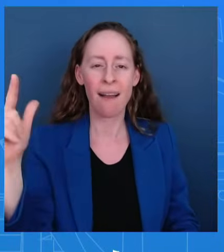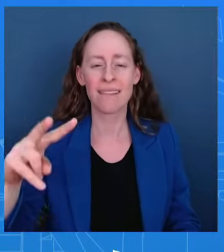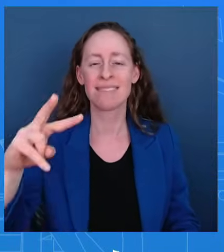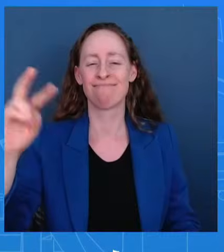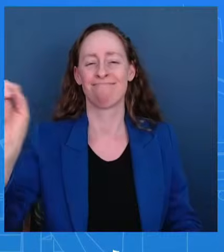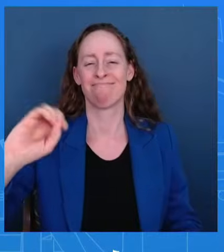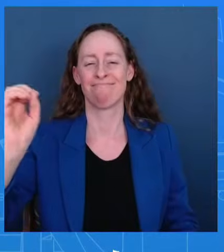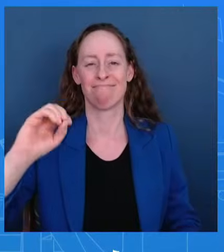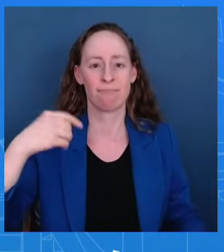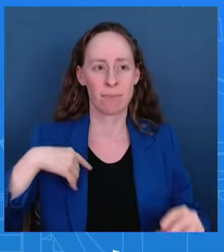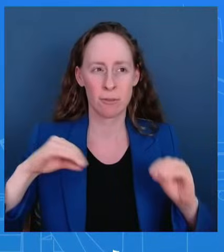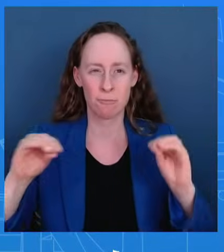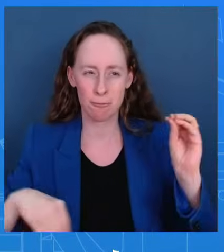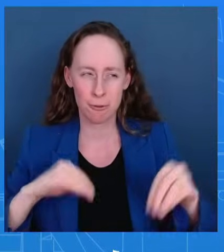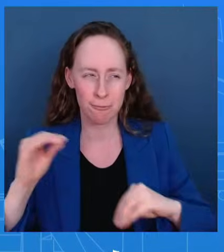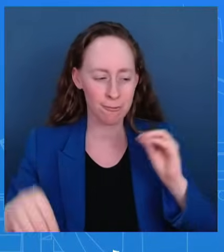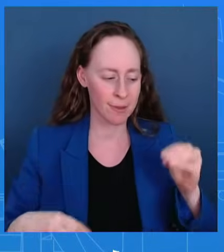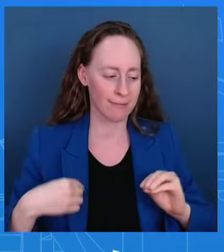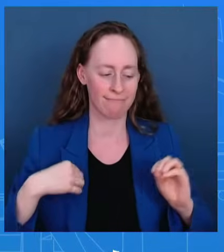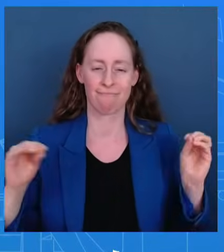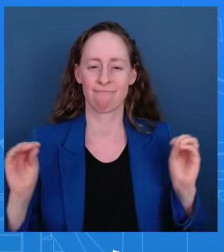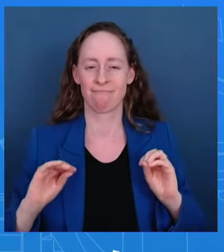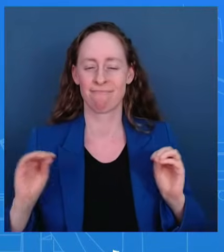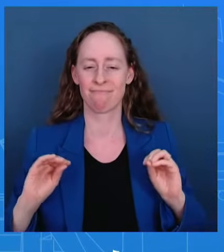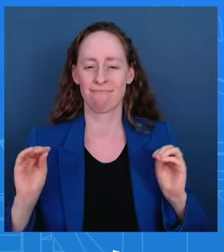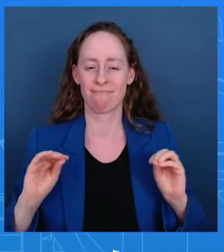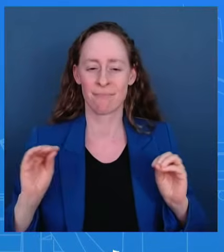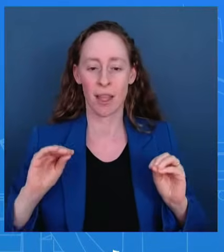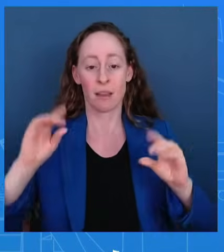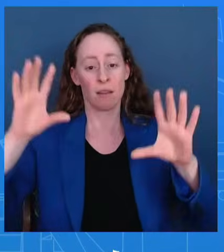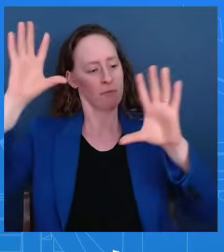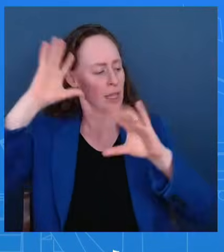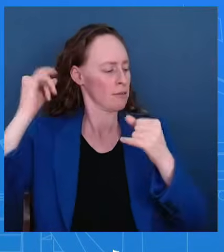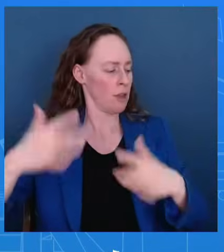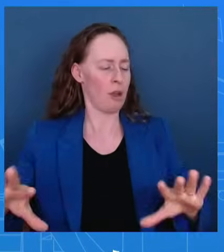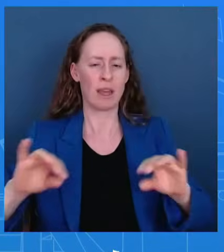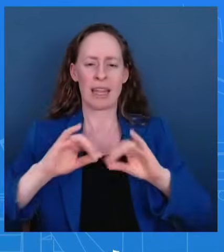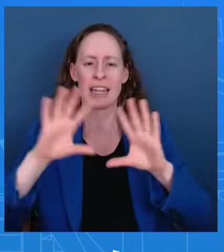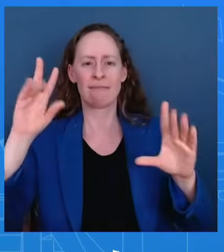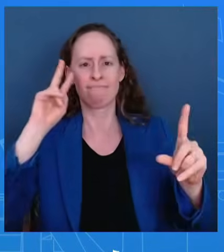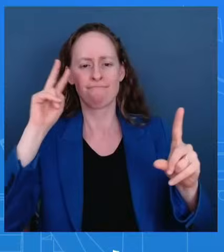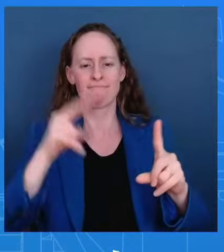about the need to continue to fight for our democracy. That is one of the reasons